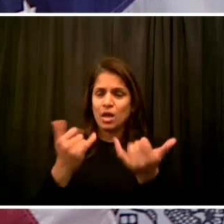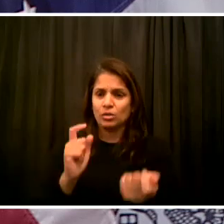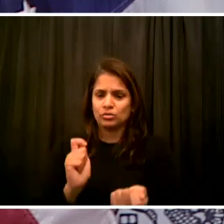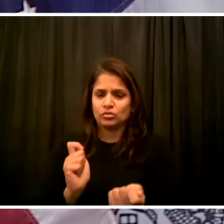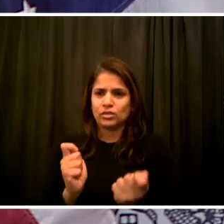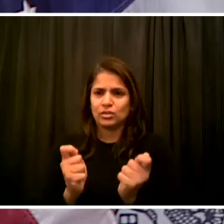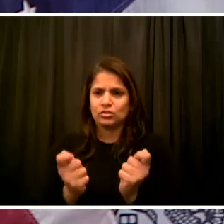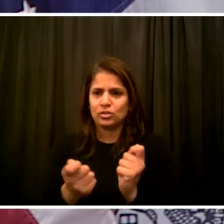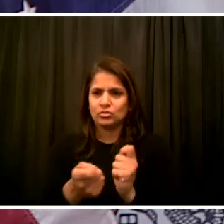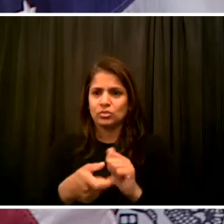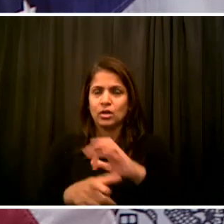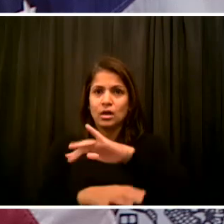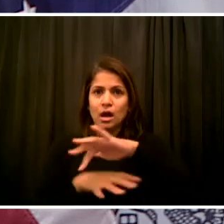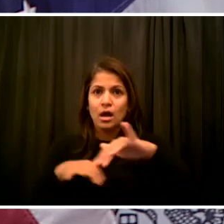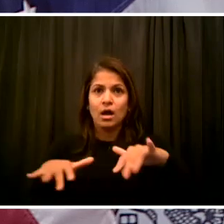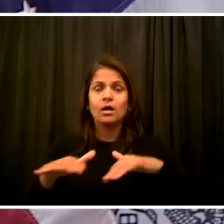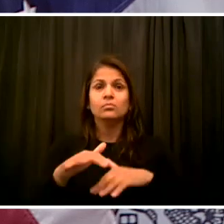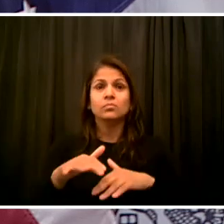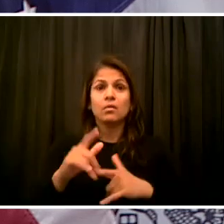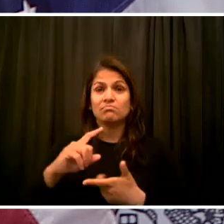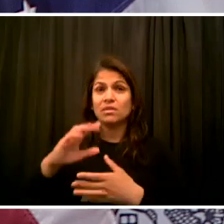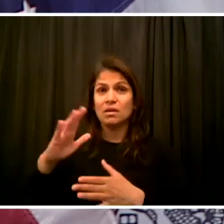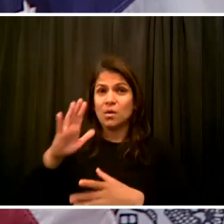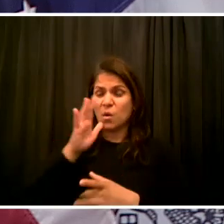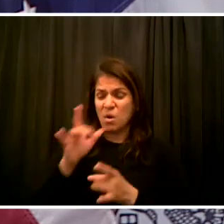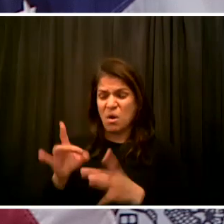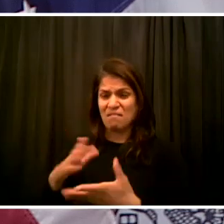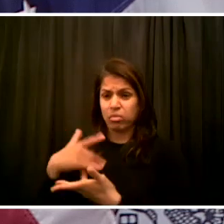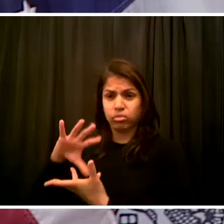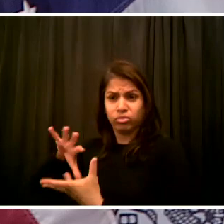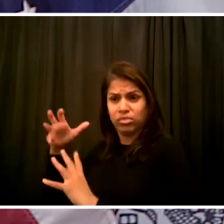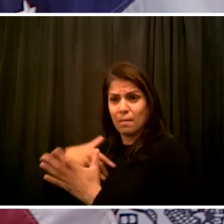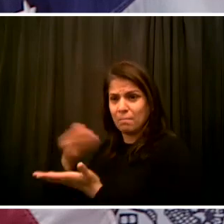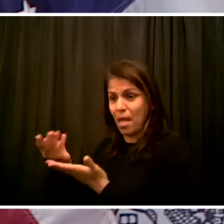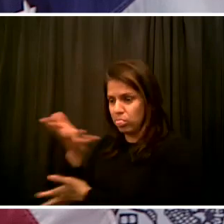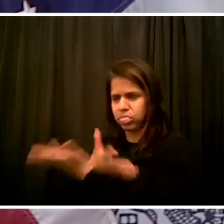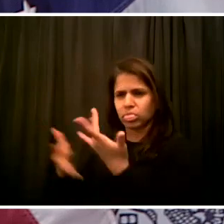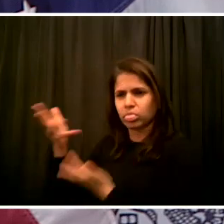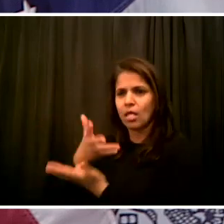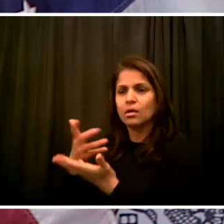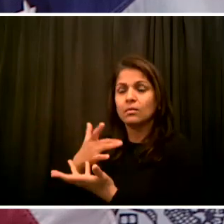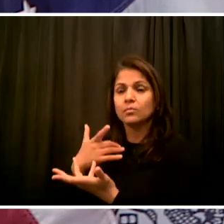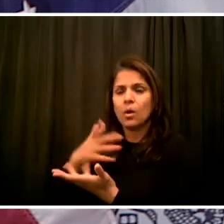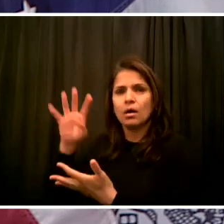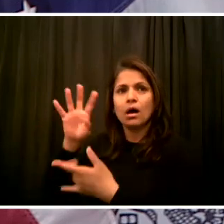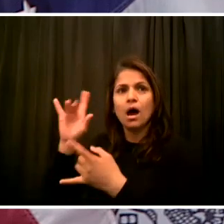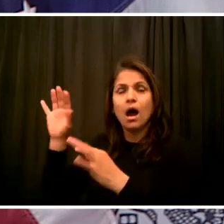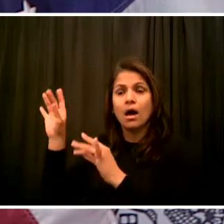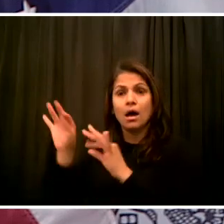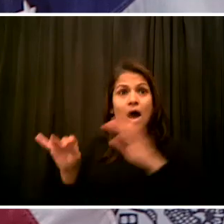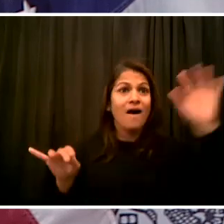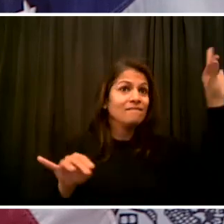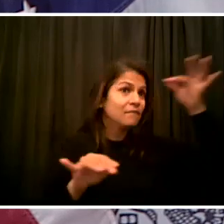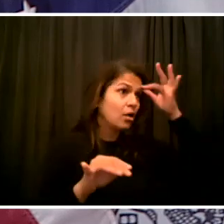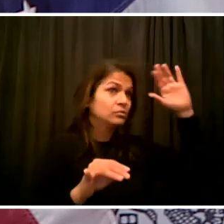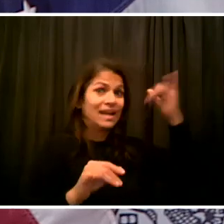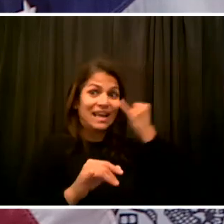EVVOLI.NG OUR BUDGET SITUATION IS EVOLVING. OBVIOUSLY, HORRID RIGHT NOW. COULDE B DEEPLY